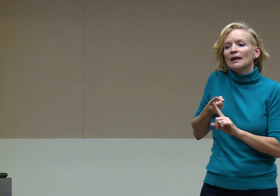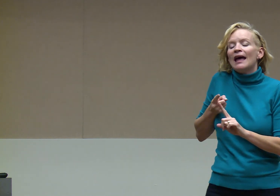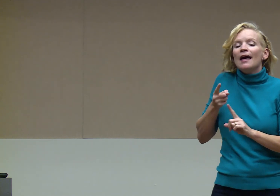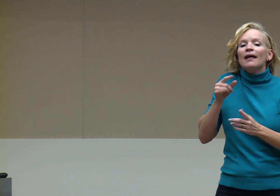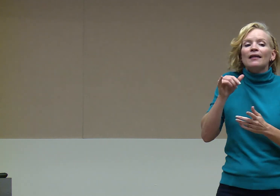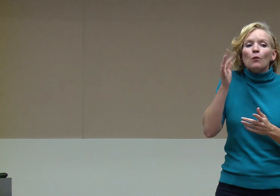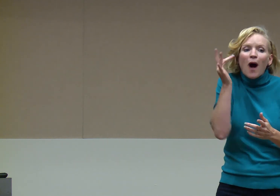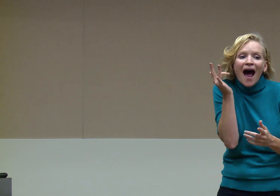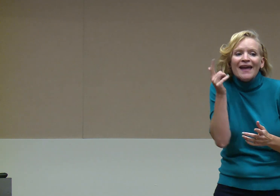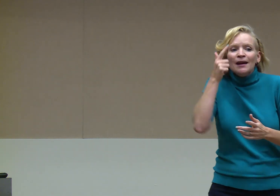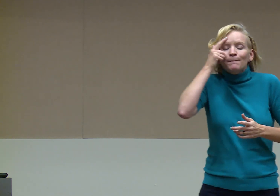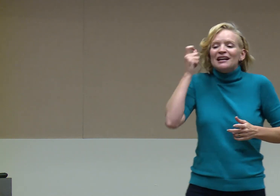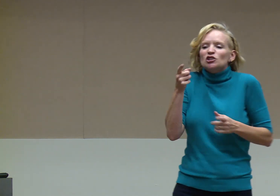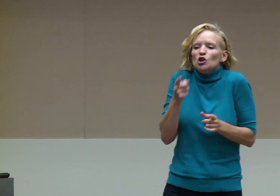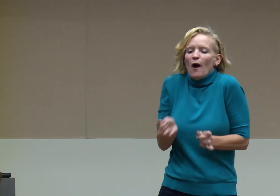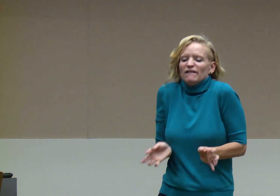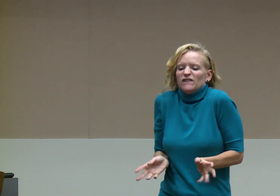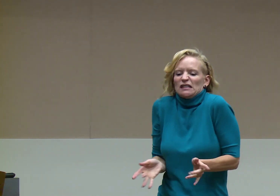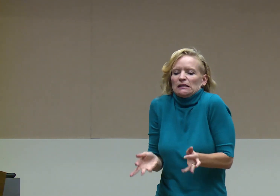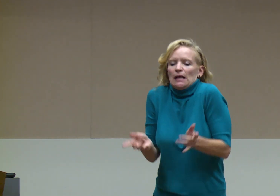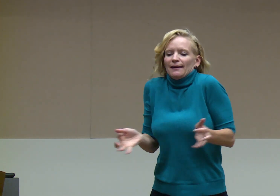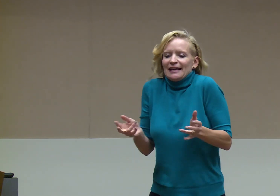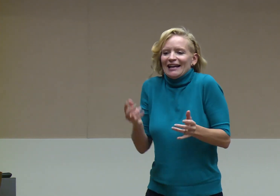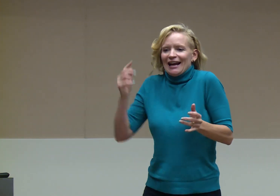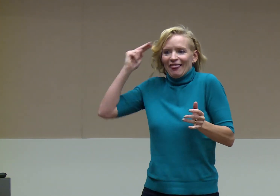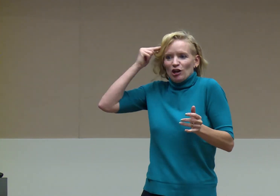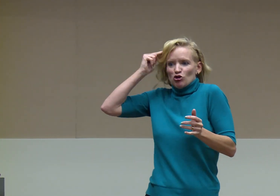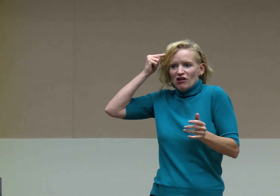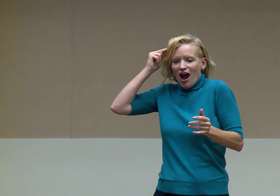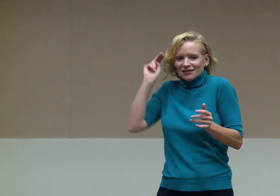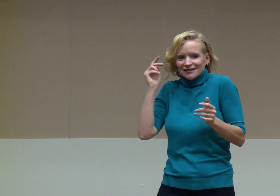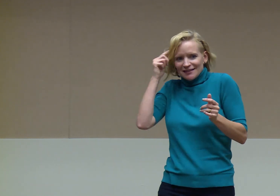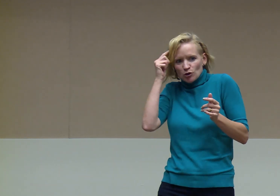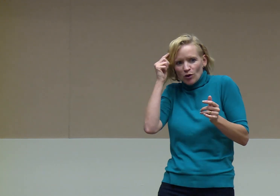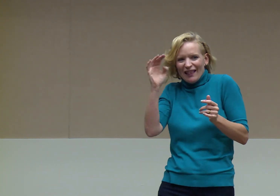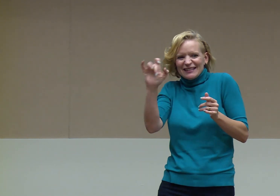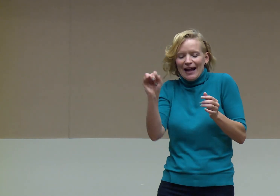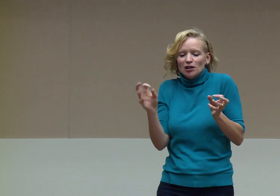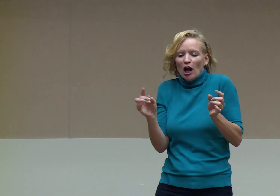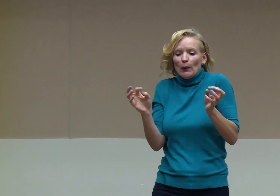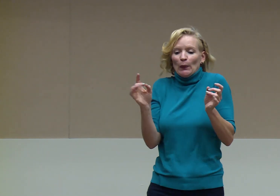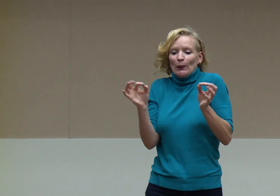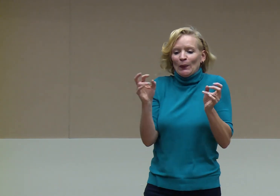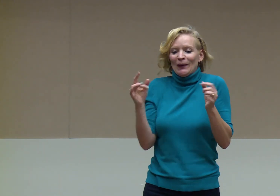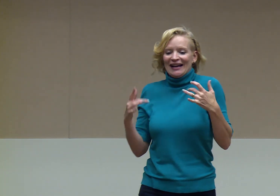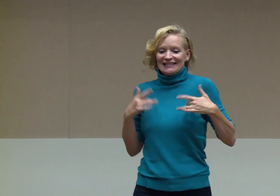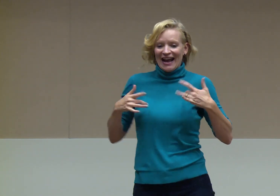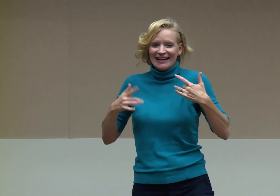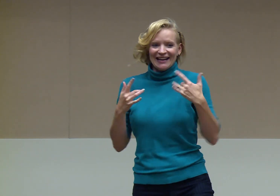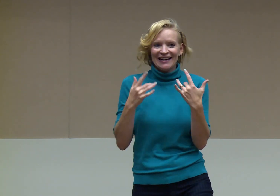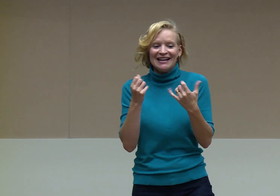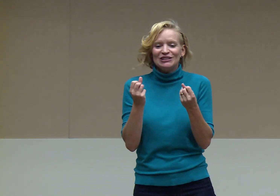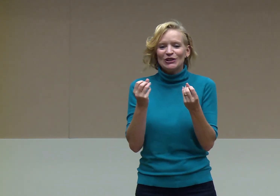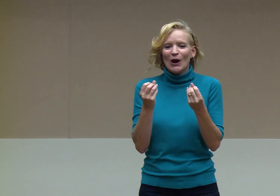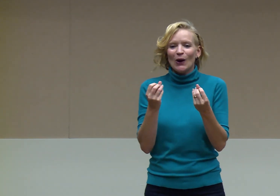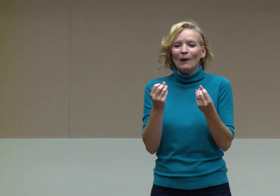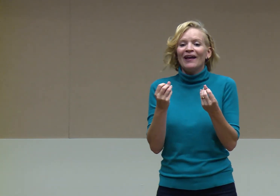or relationship. That's because you're facilitating the neurons or brain cells in your brain.